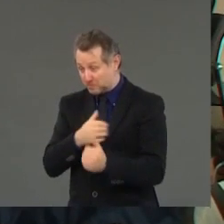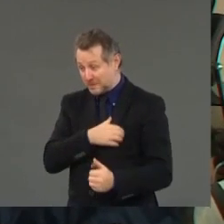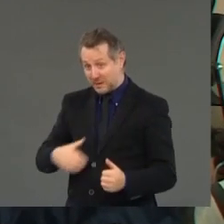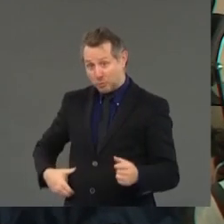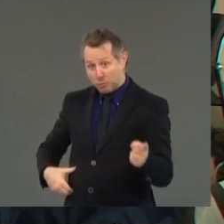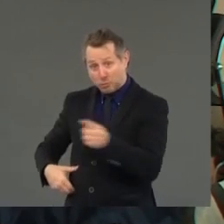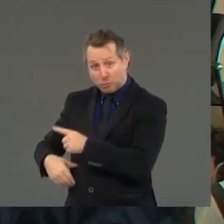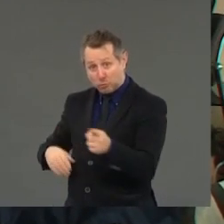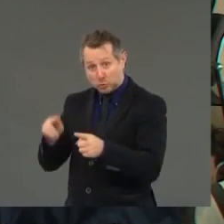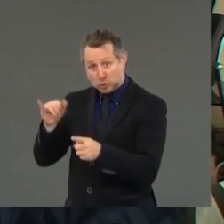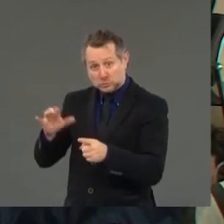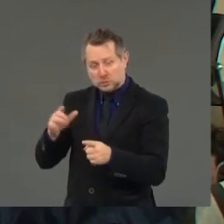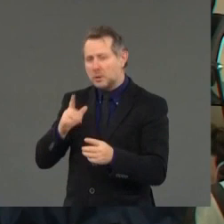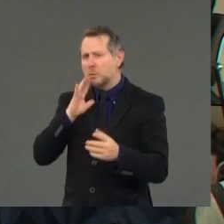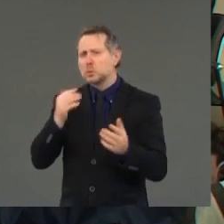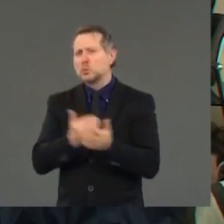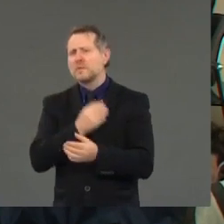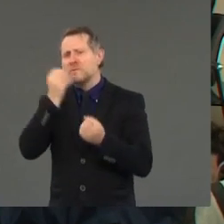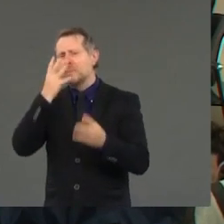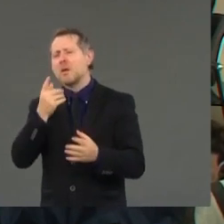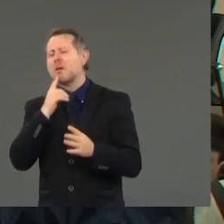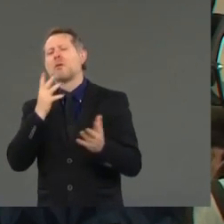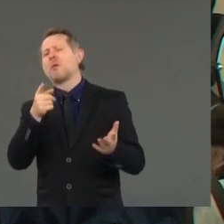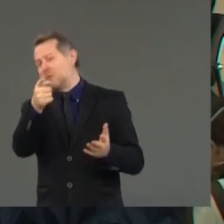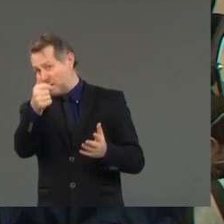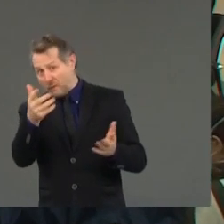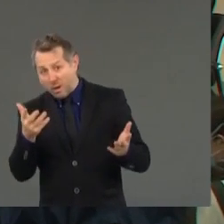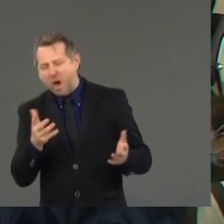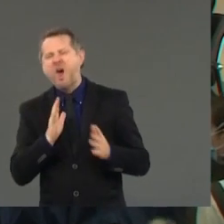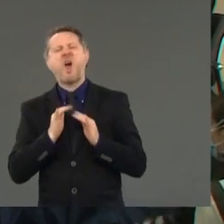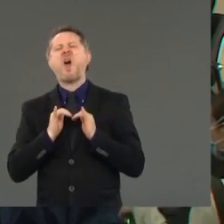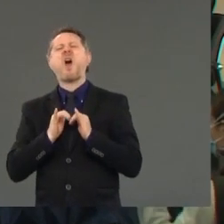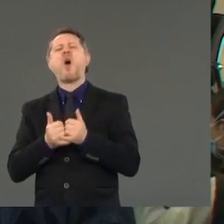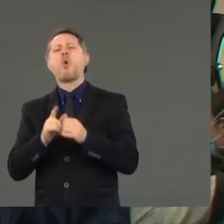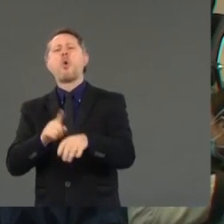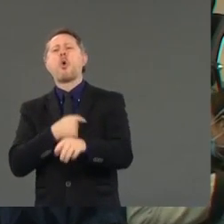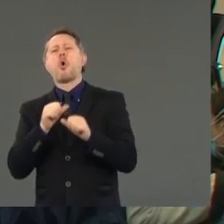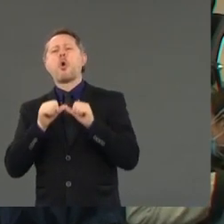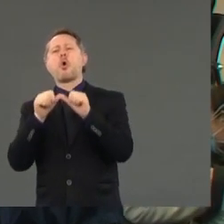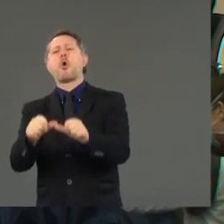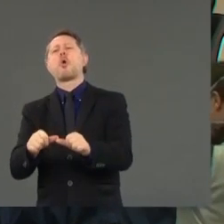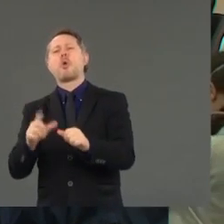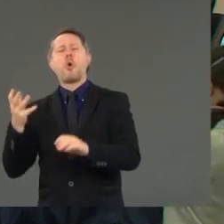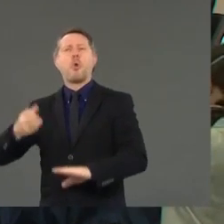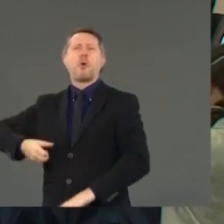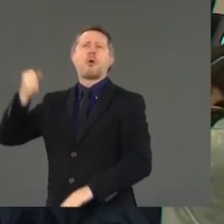DID YOU DISCUSS THIS WITH MAYOR de BLASIO OR IS THIS NEWS?